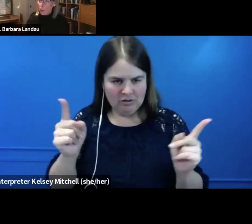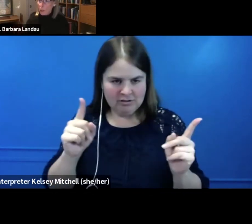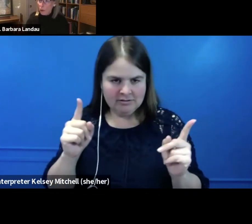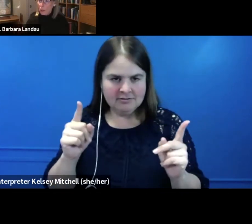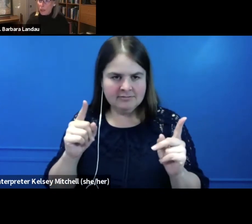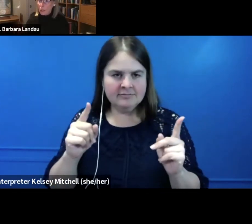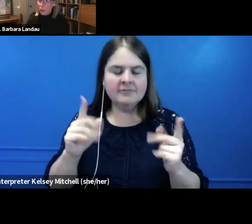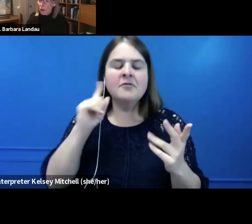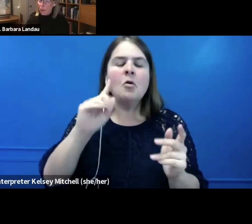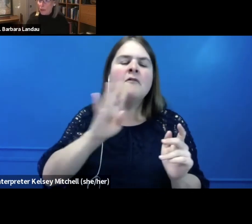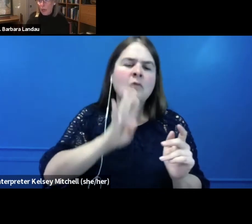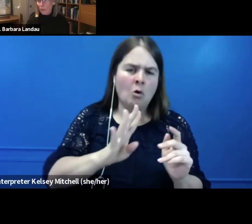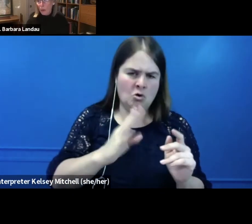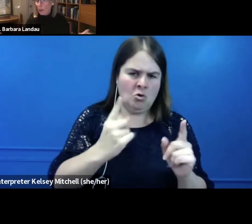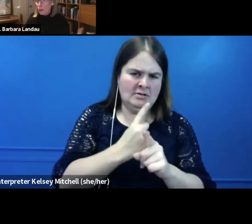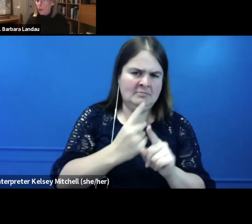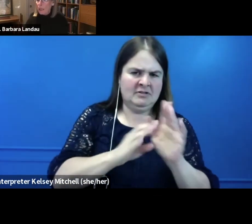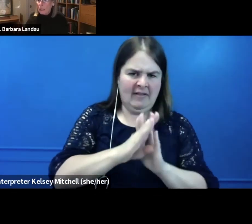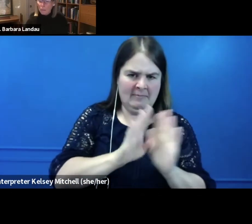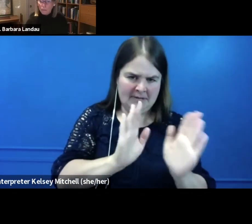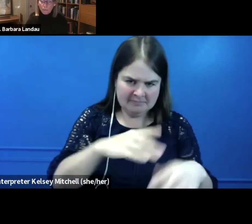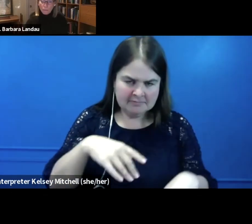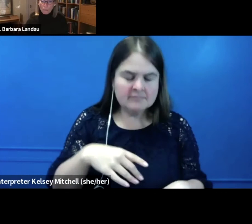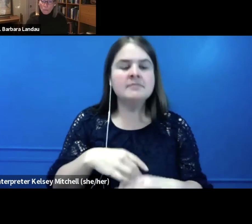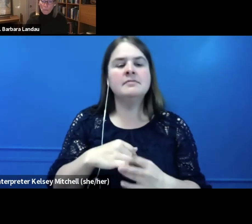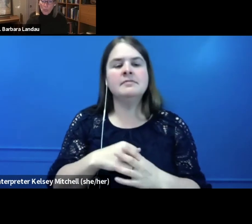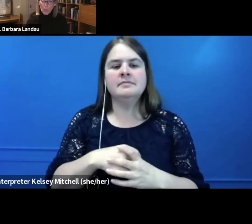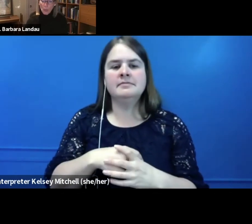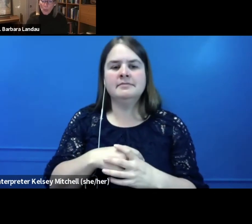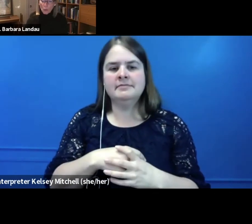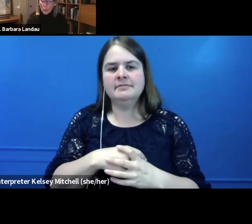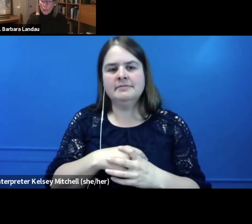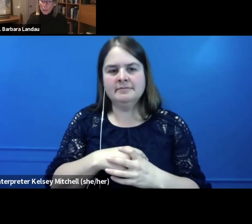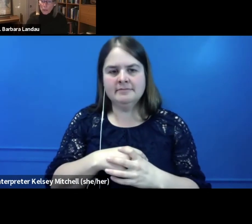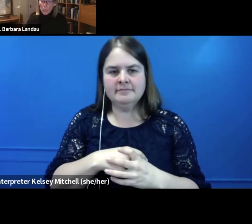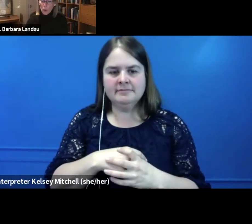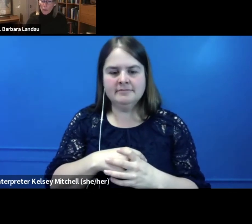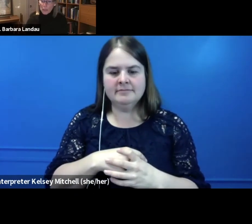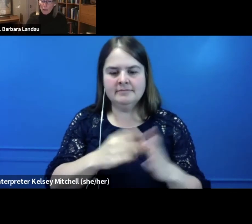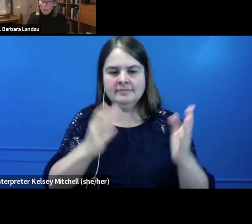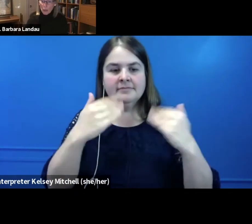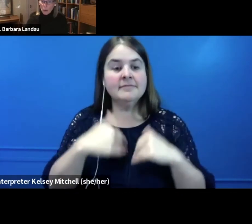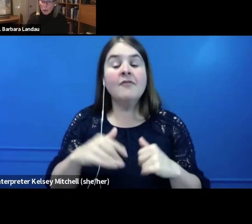year old and they resolve by the time you're in your 20s